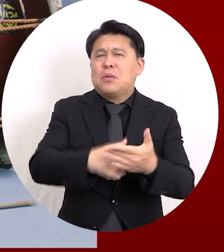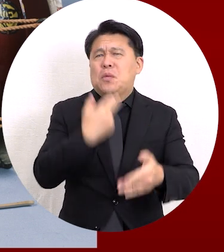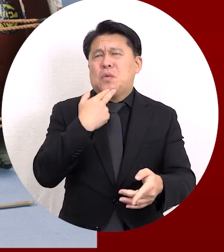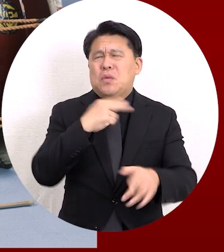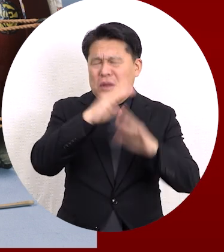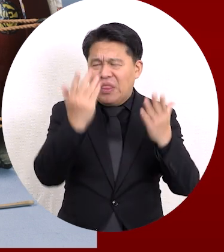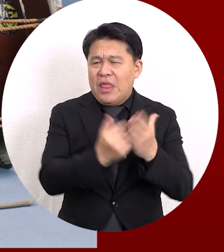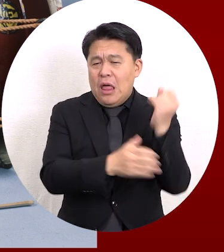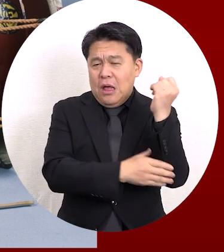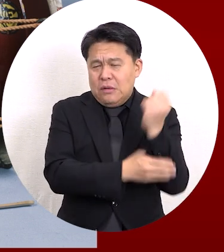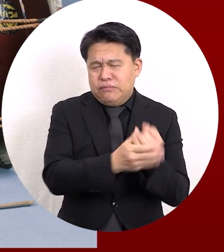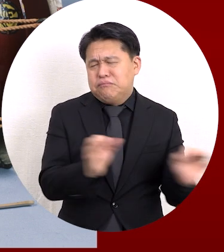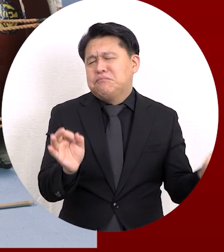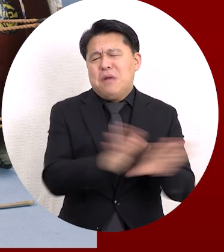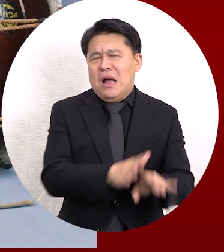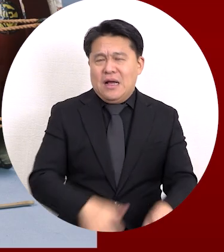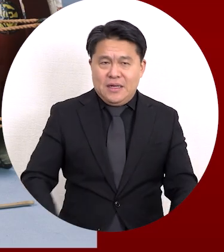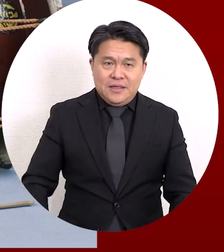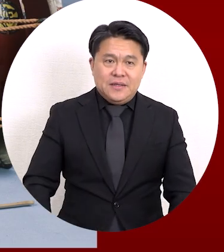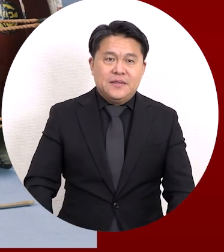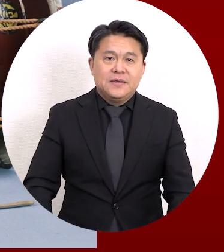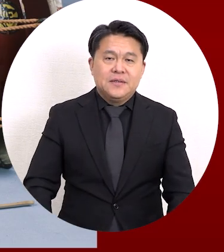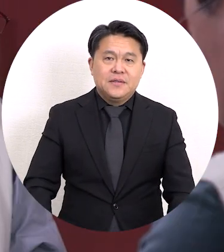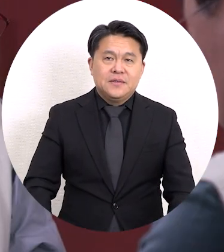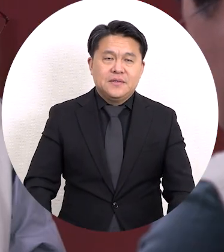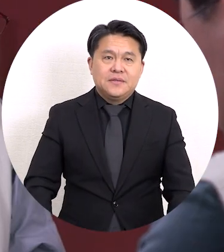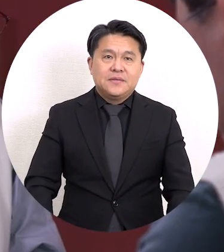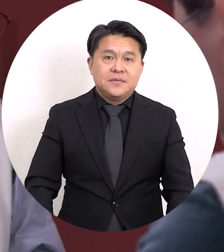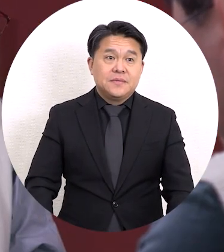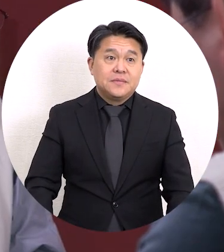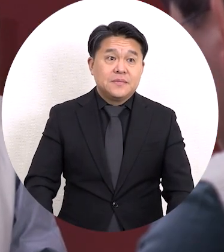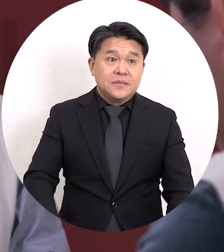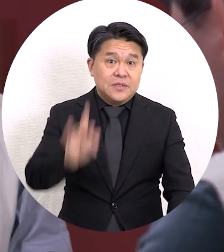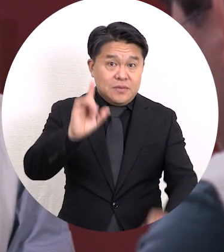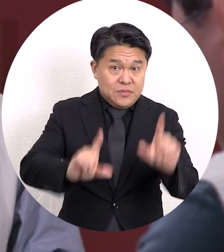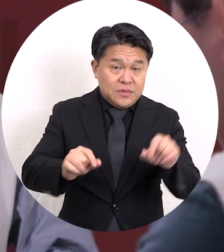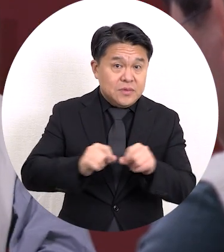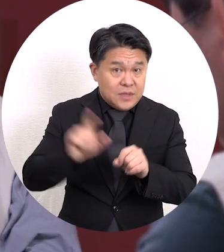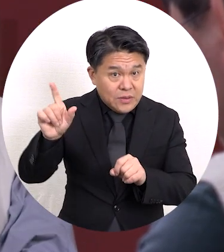so they’re hard to find in the archaeological record. The earliest forms that have survived